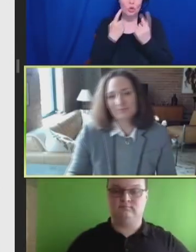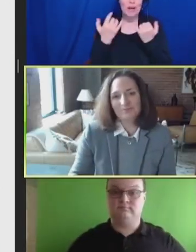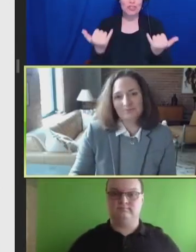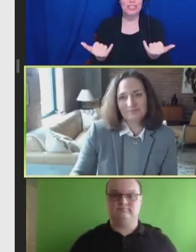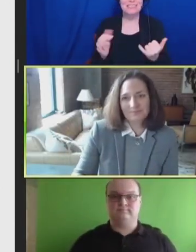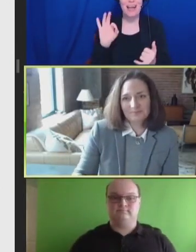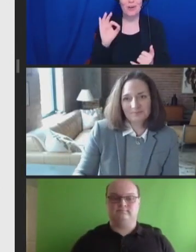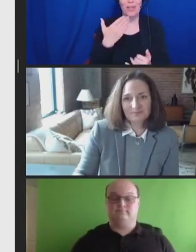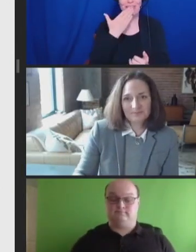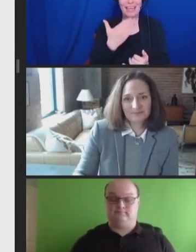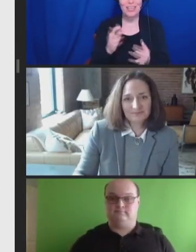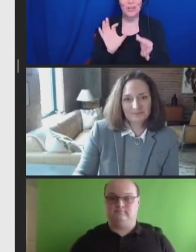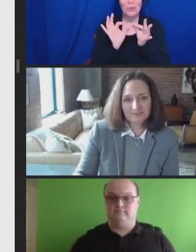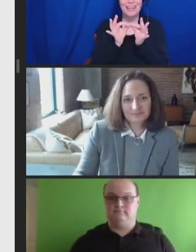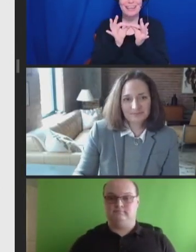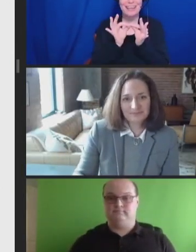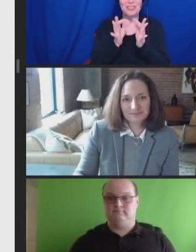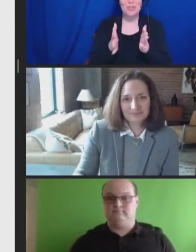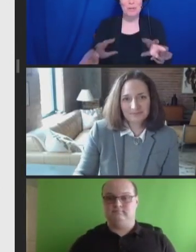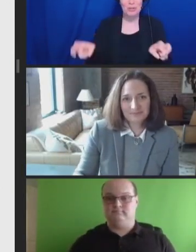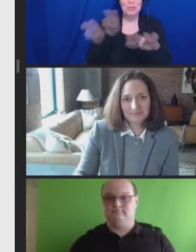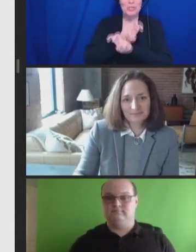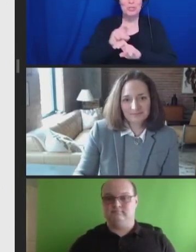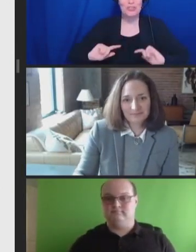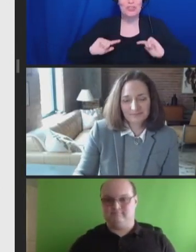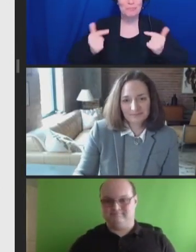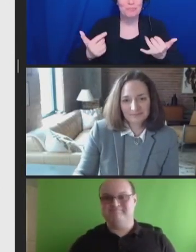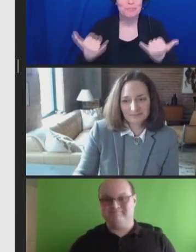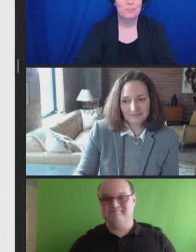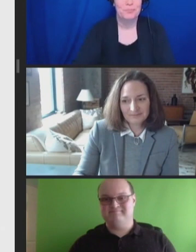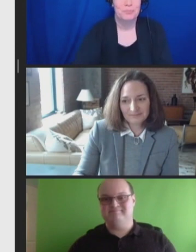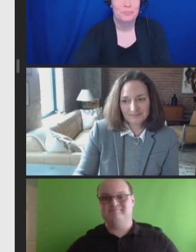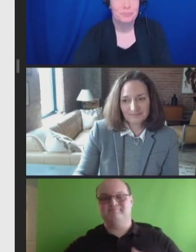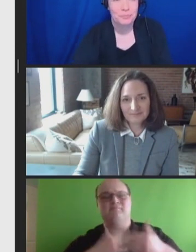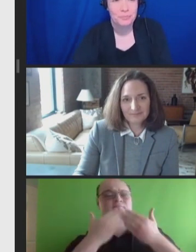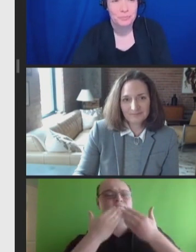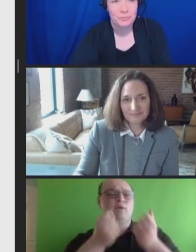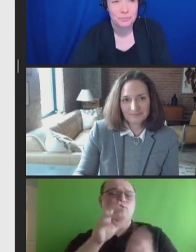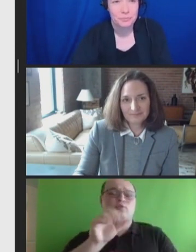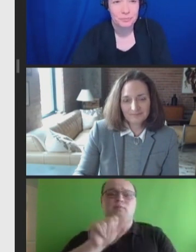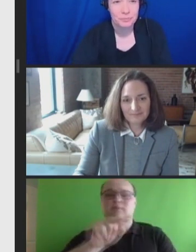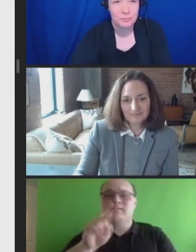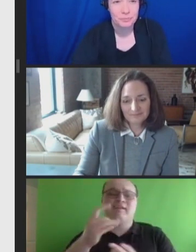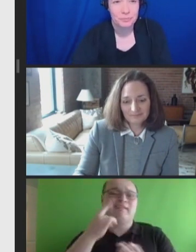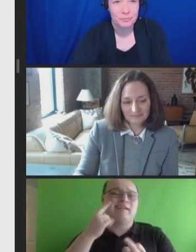Robert Hopkins, Jr.: Thank you very much, Anne. And I think it's important as we think about our